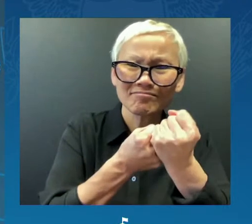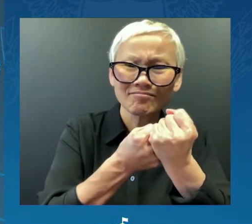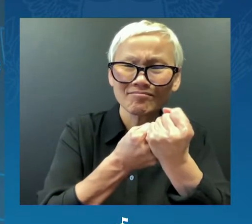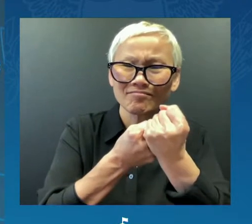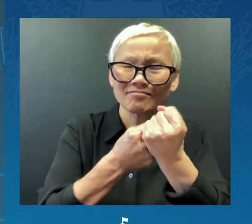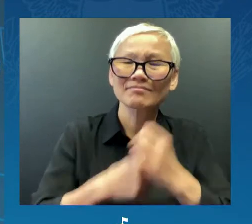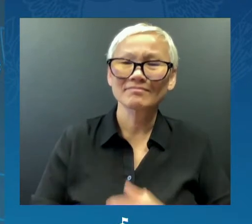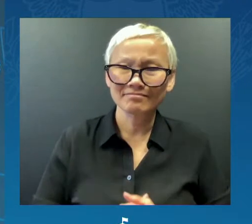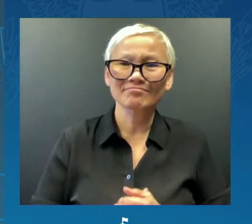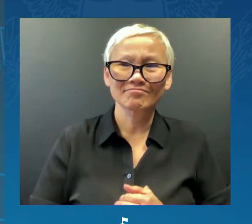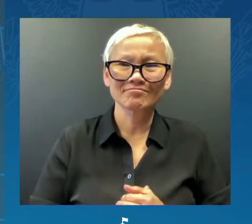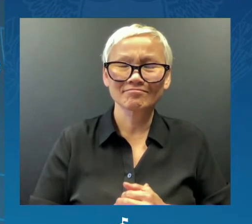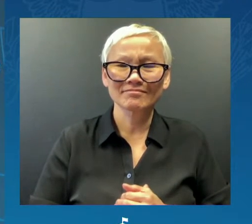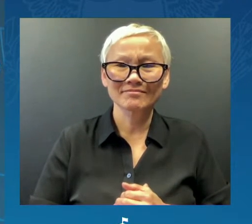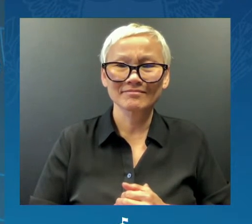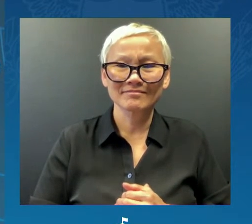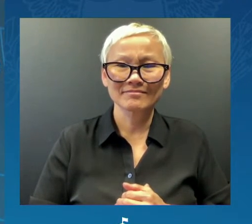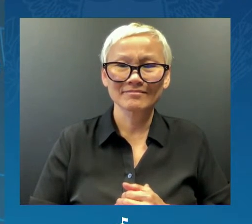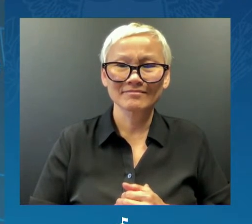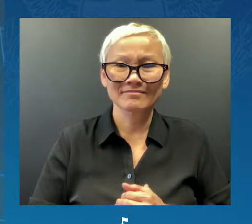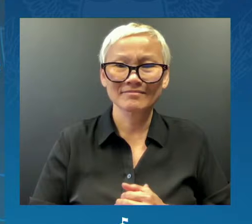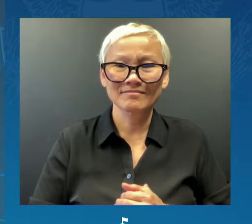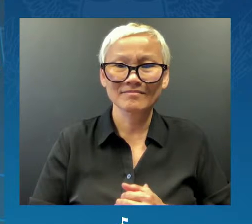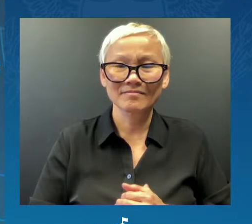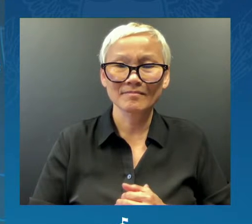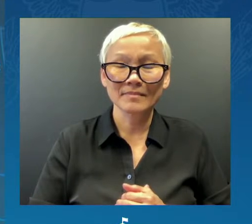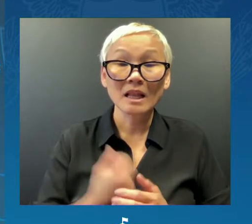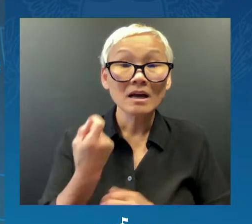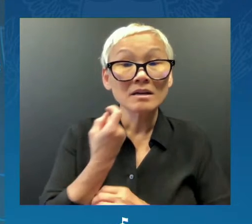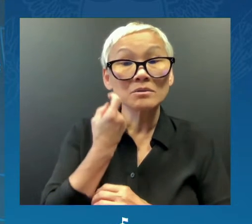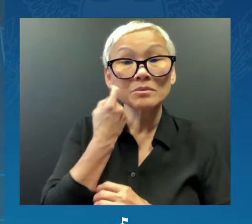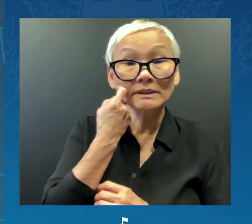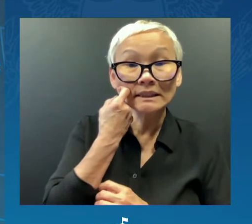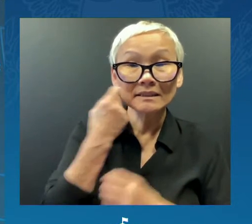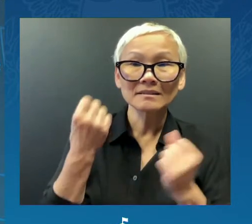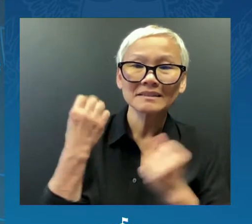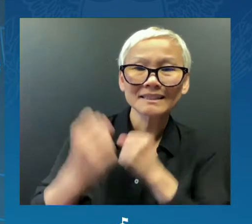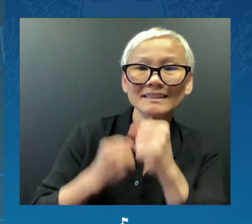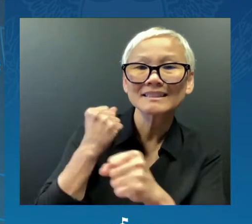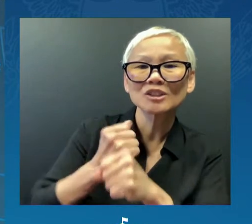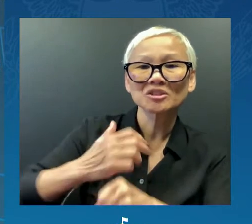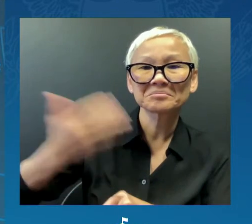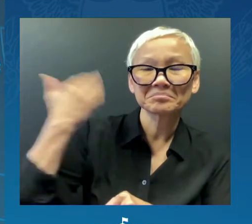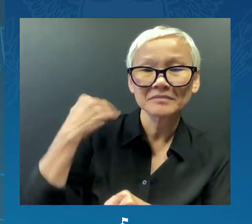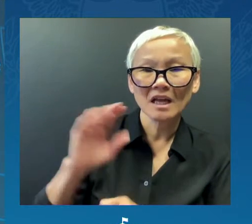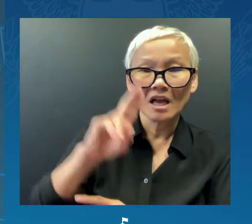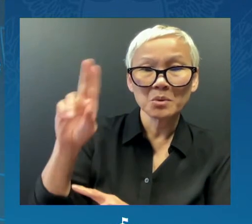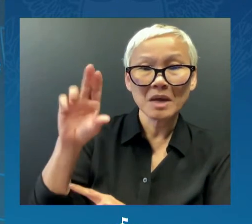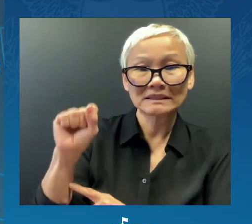In recent decades, the United States and African countries have worked together to spur economic growth